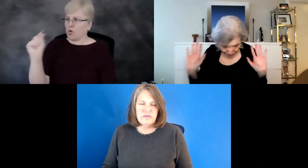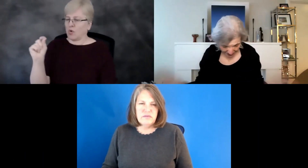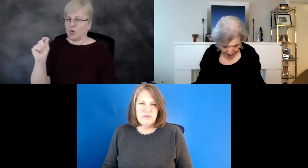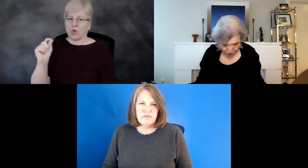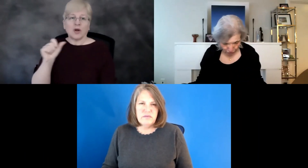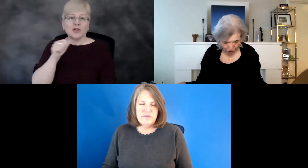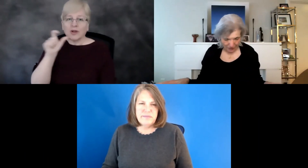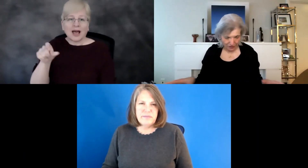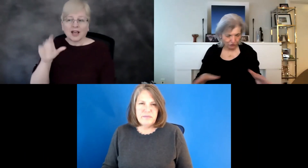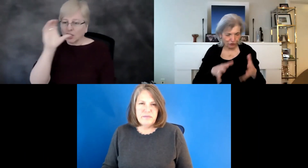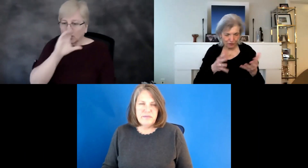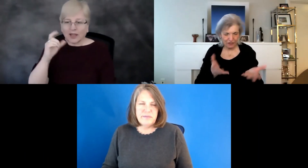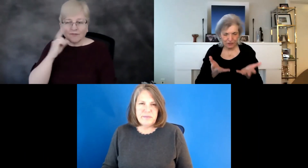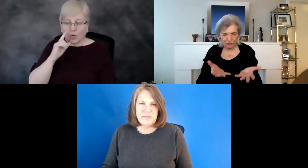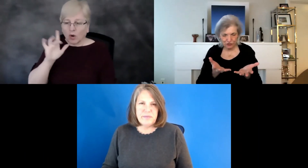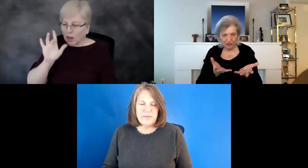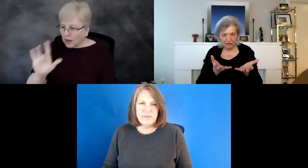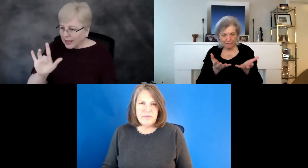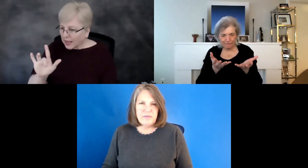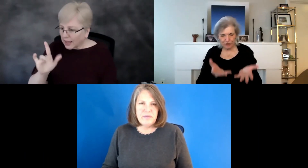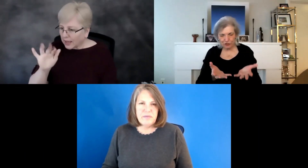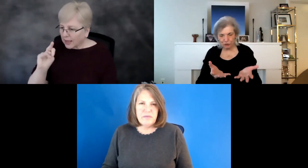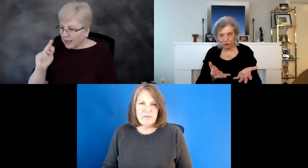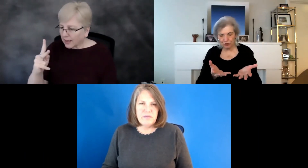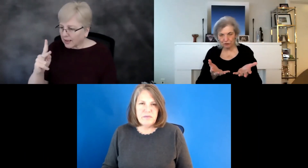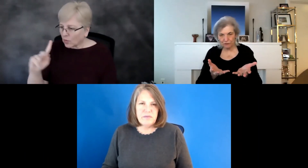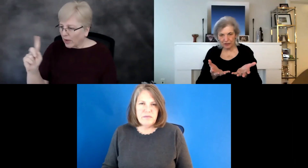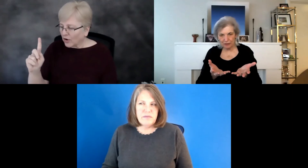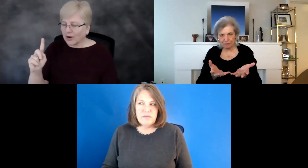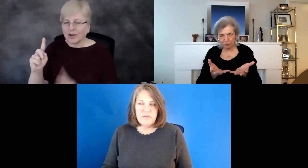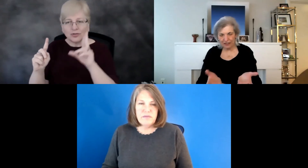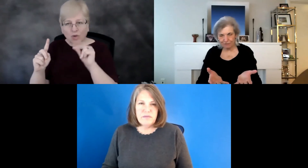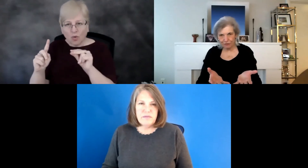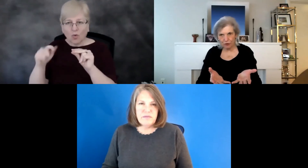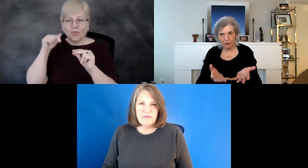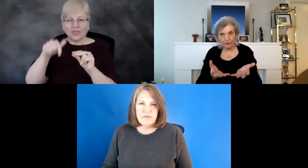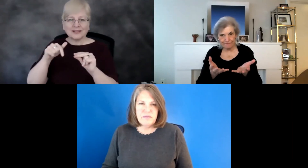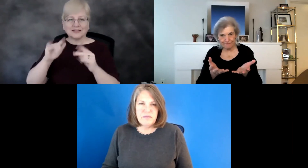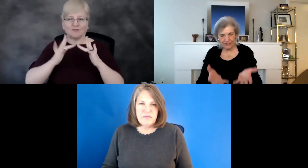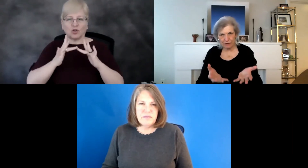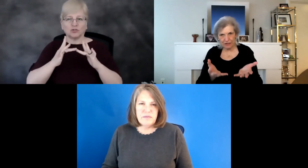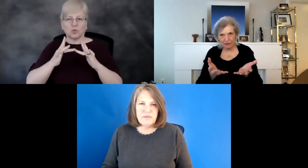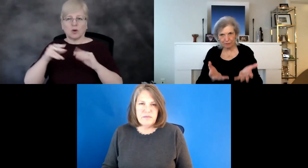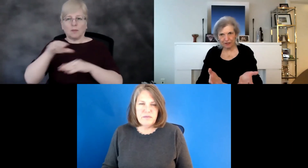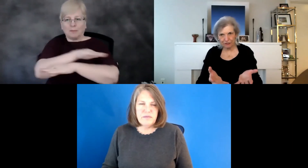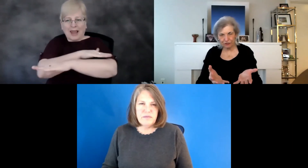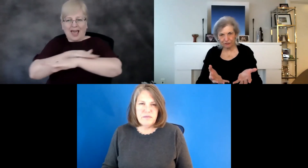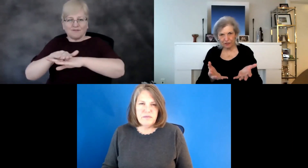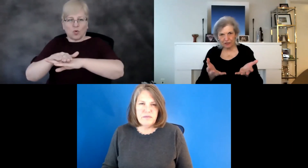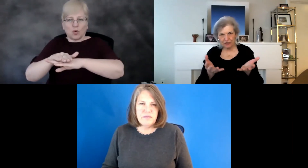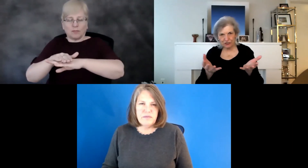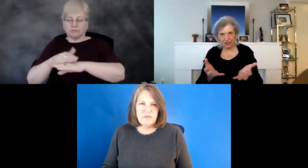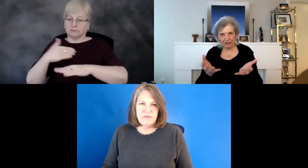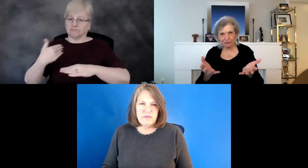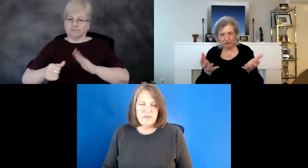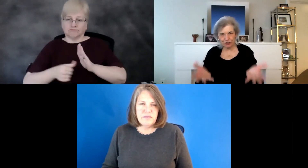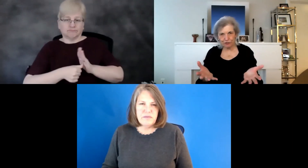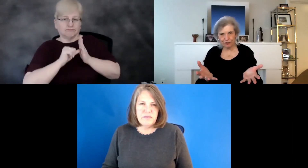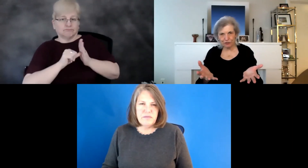for any URLs. You are in this virtual platform with a very impressive set of servers